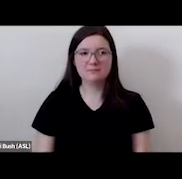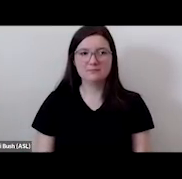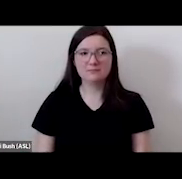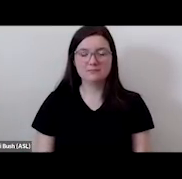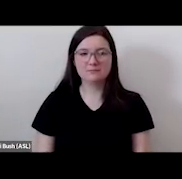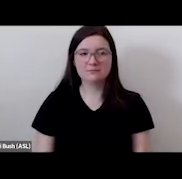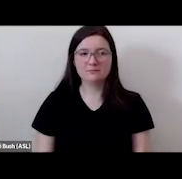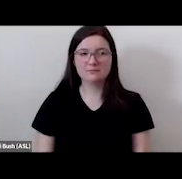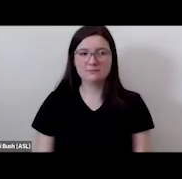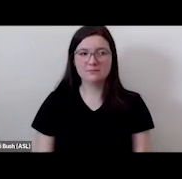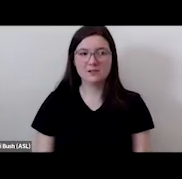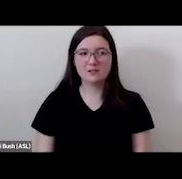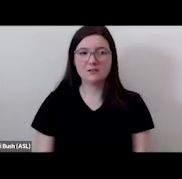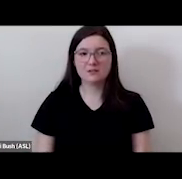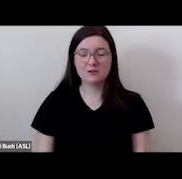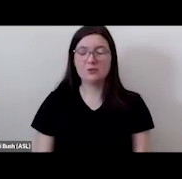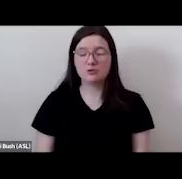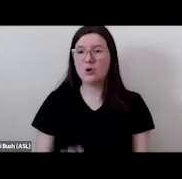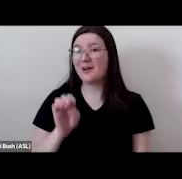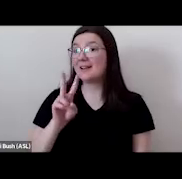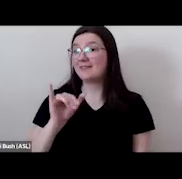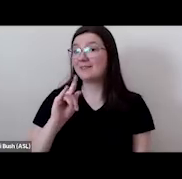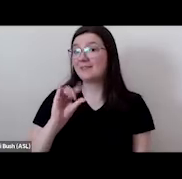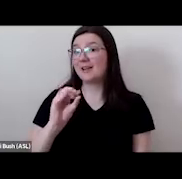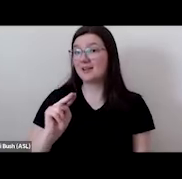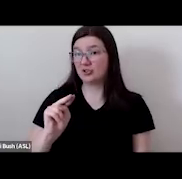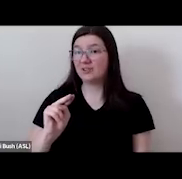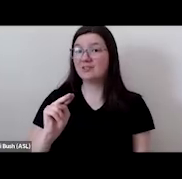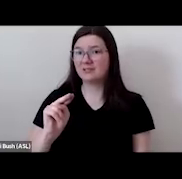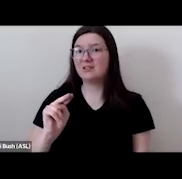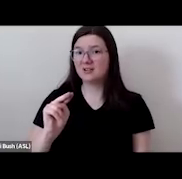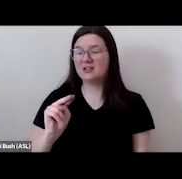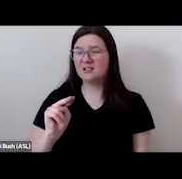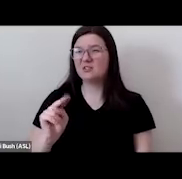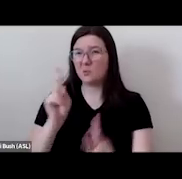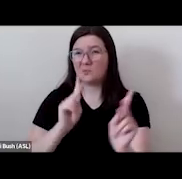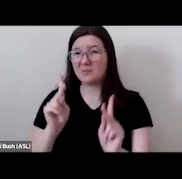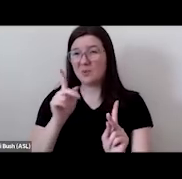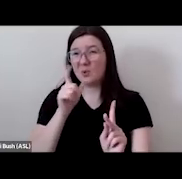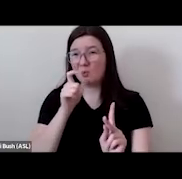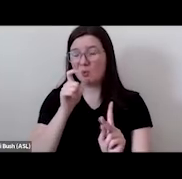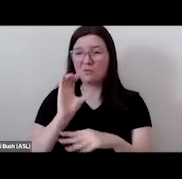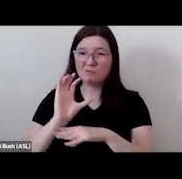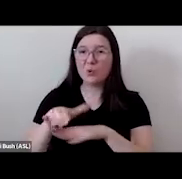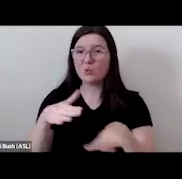And eviction, eviction is a really, really common issue among people with hoarding disorder. About eight to 12% of people